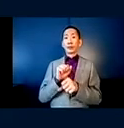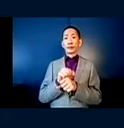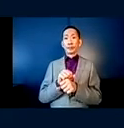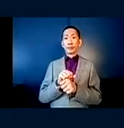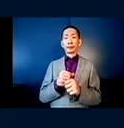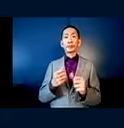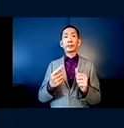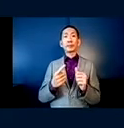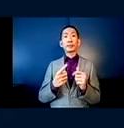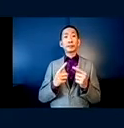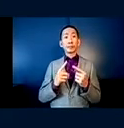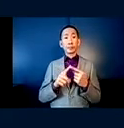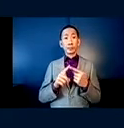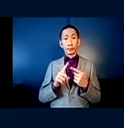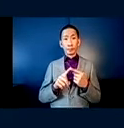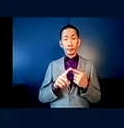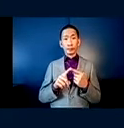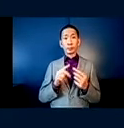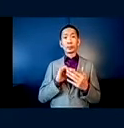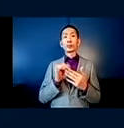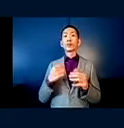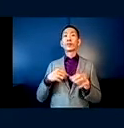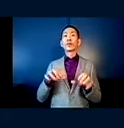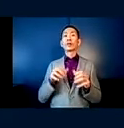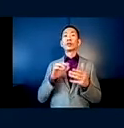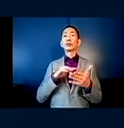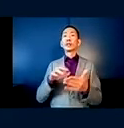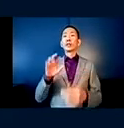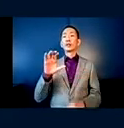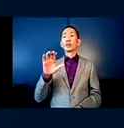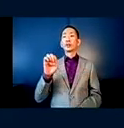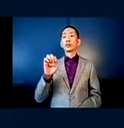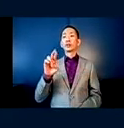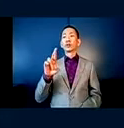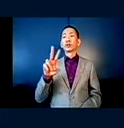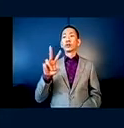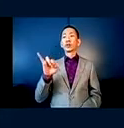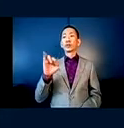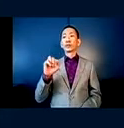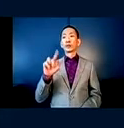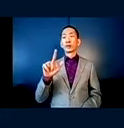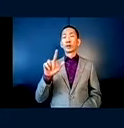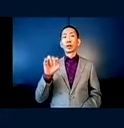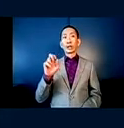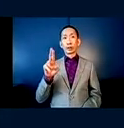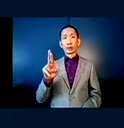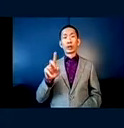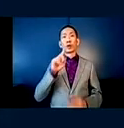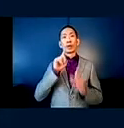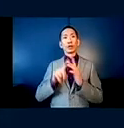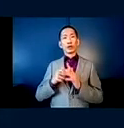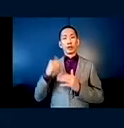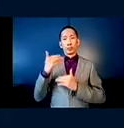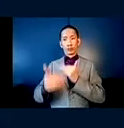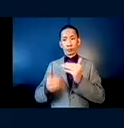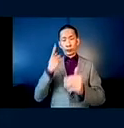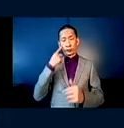MY TIME TALKING ABOUT EXAMPLES FROM MY OWN WORK. THE FIRST IS A PROJECT THAT WE DID ON CERVICAL CANCER THAT'S REALLY STARTED THE BALL ROLLING